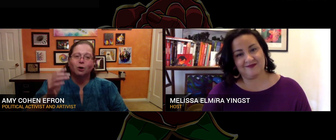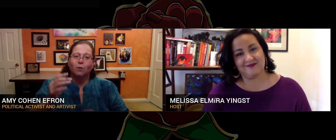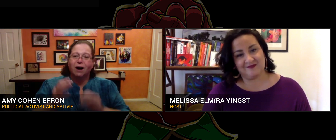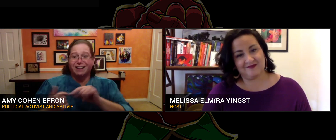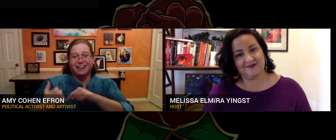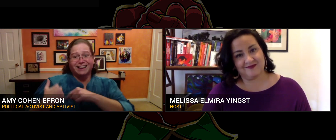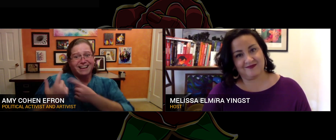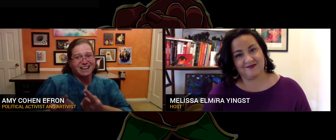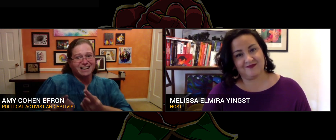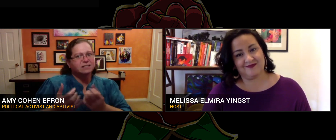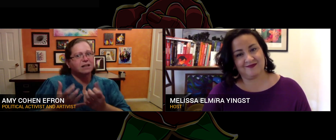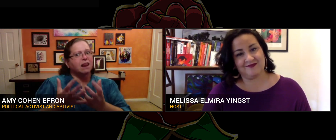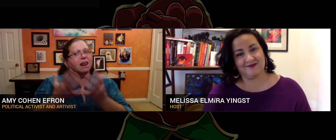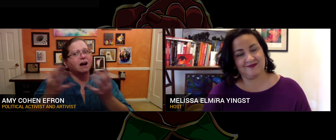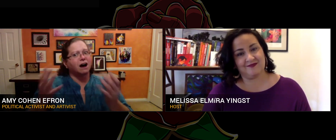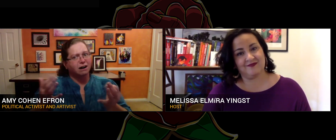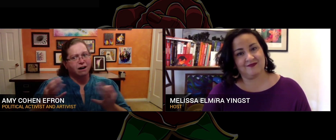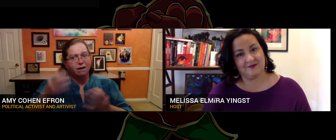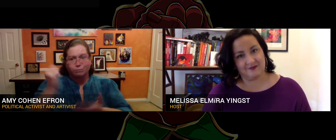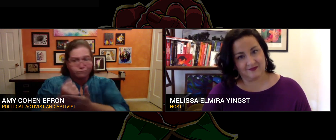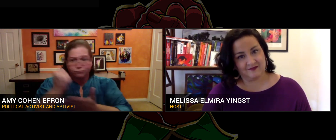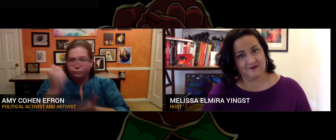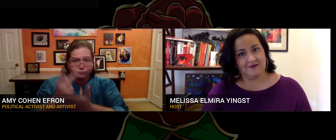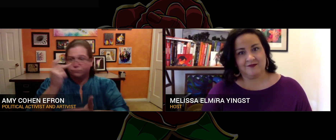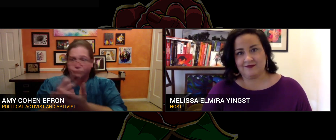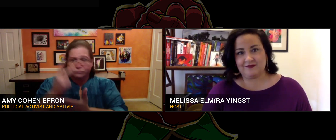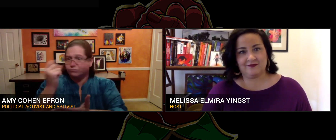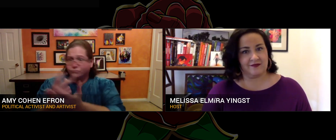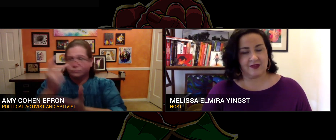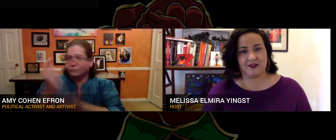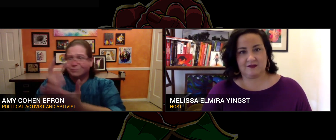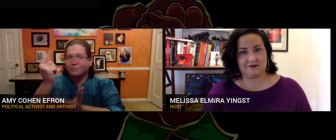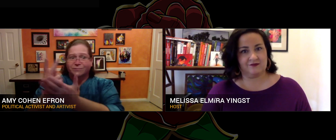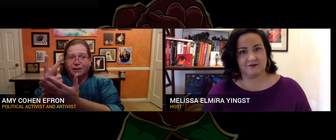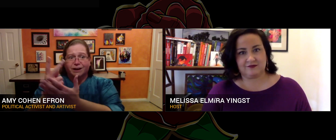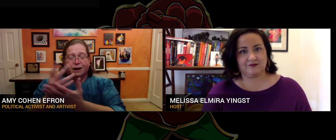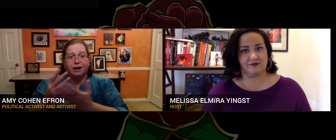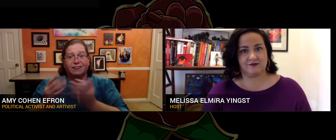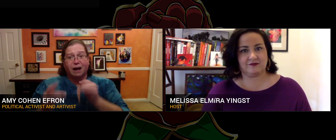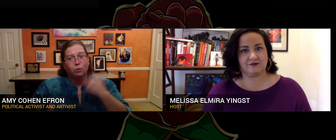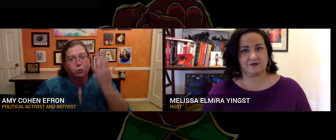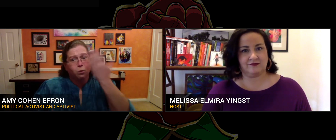So lately, there were many partisan agreements that were